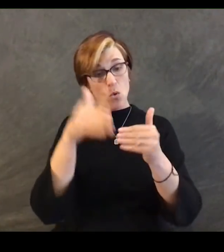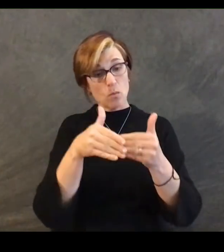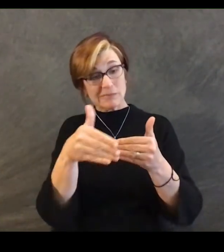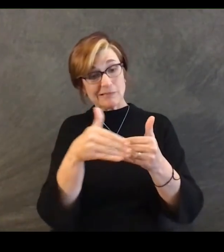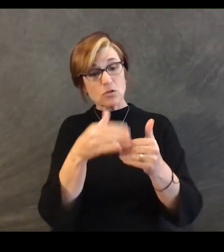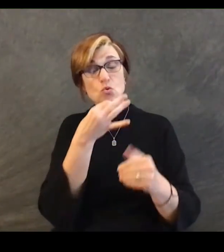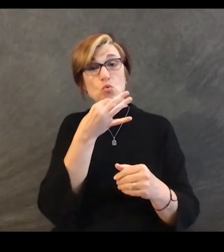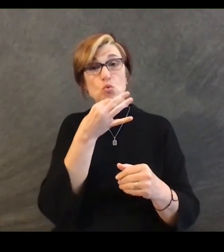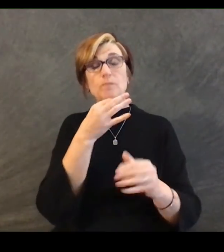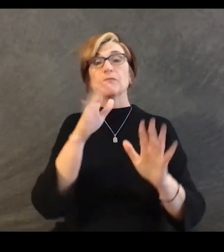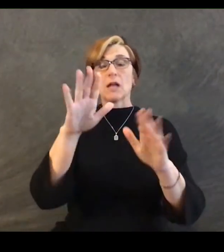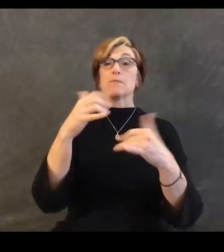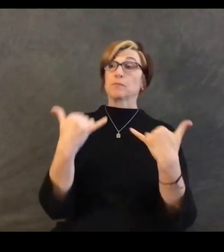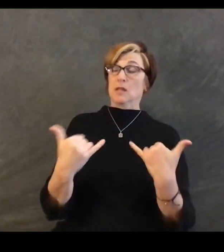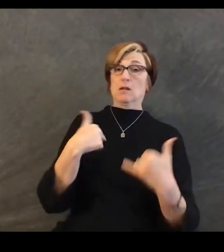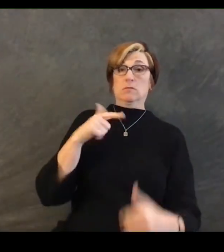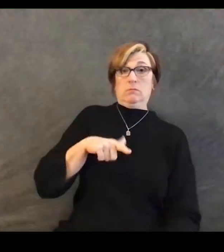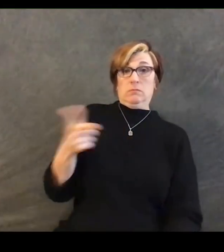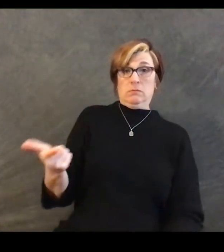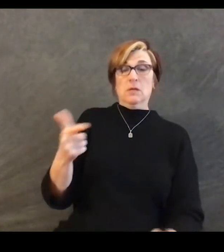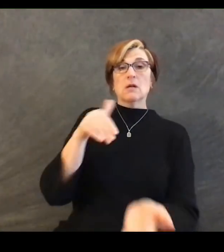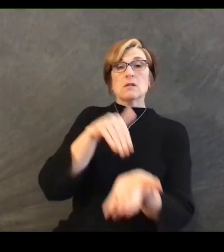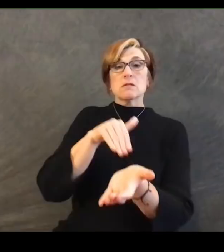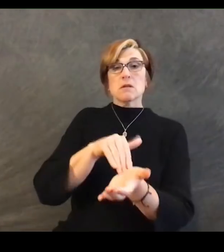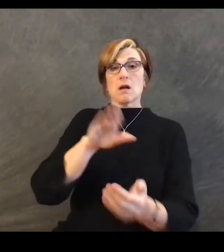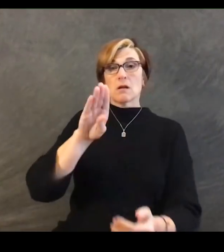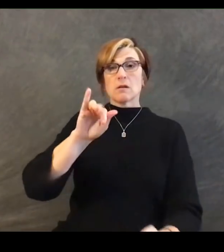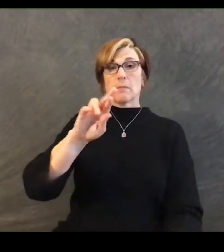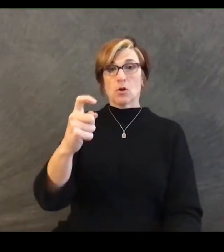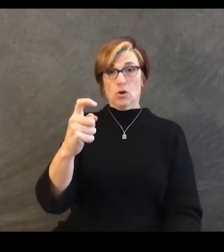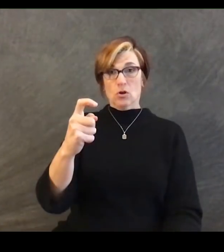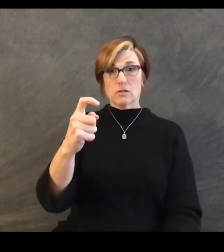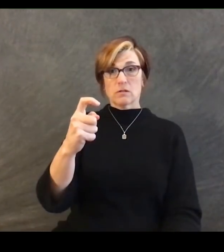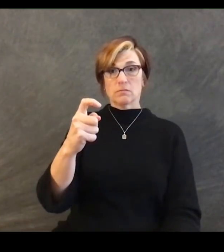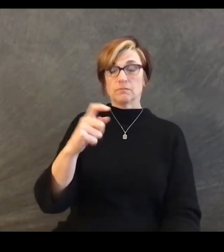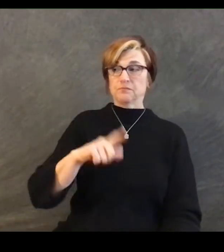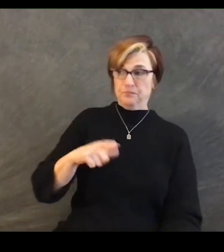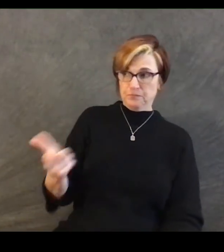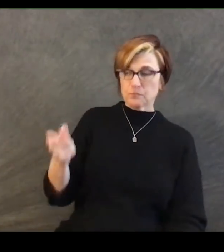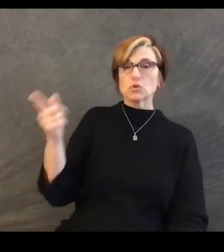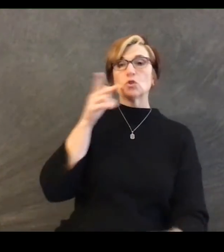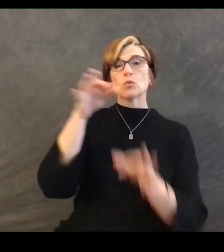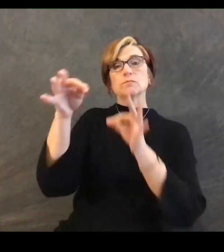to ask dr. Burks to come up and show you some of the lattice just the data that